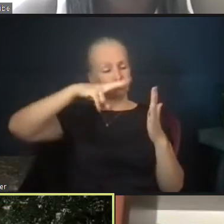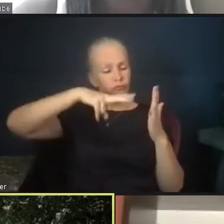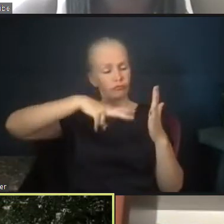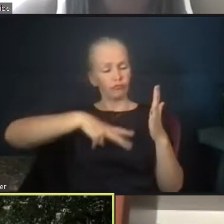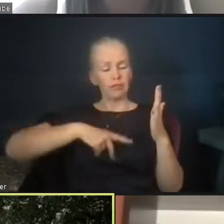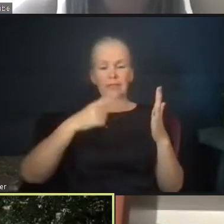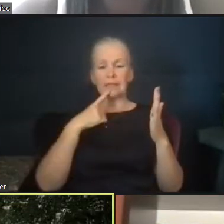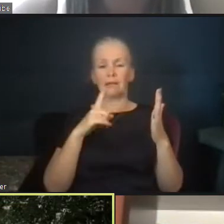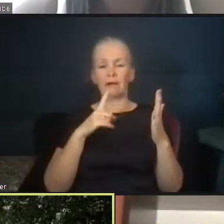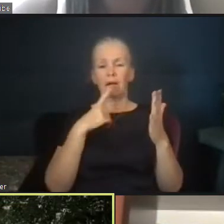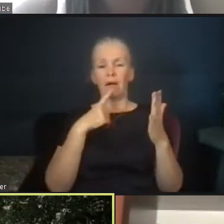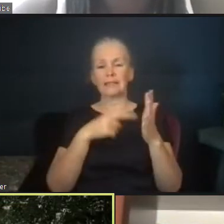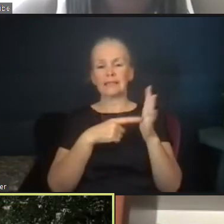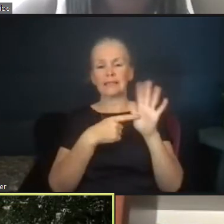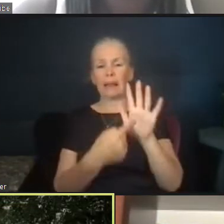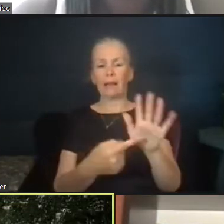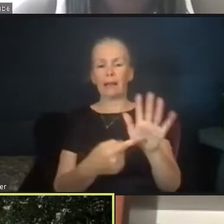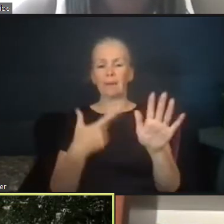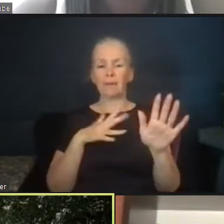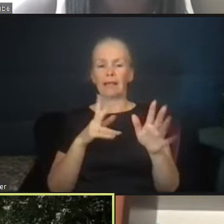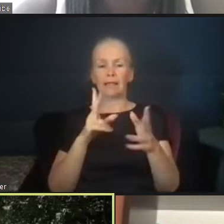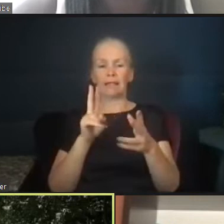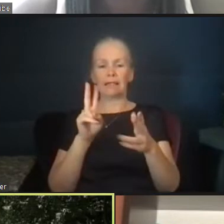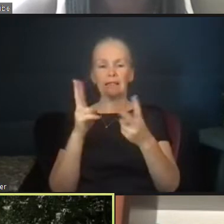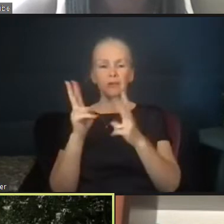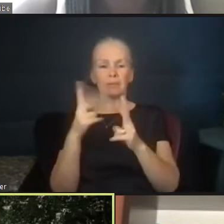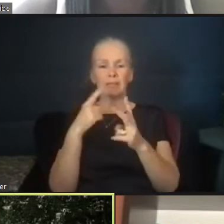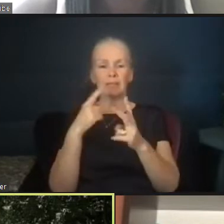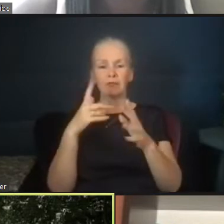our disclaimer which is that this interpretation was recorded live